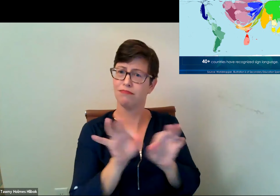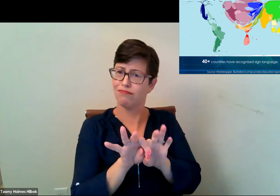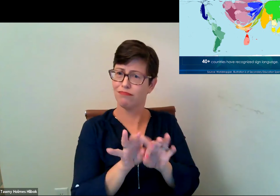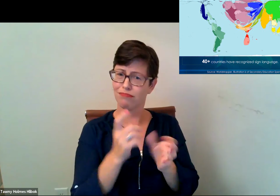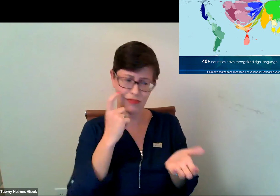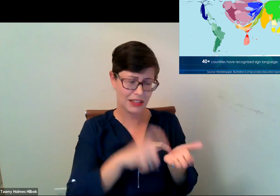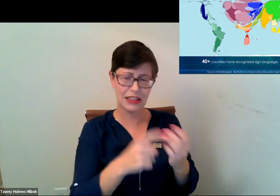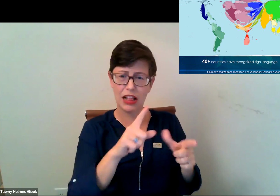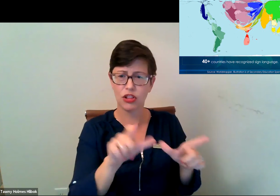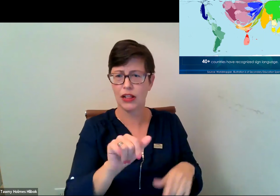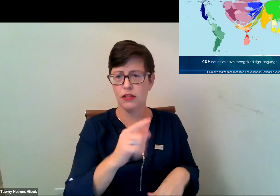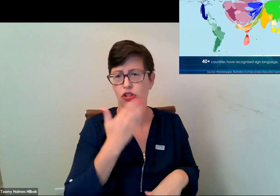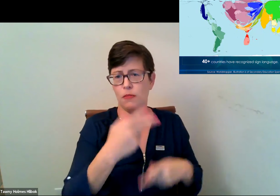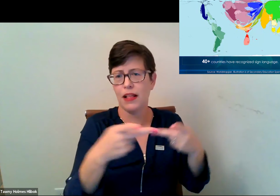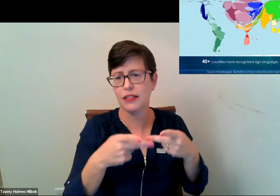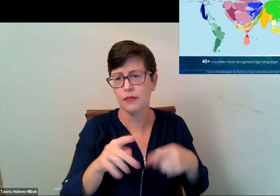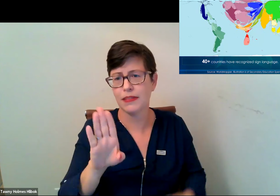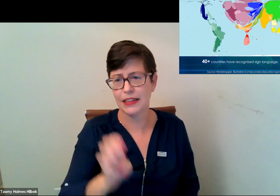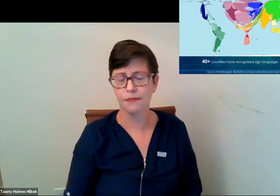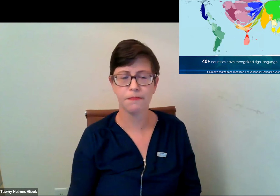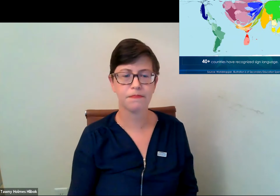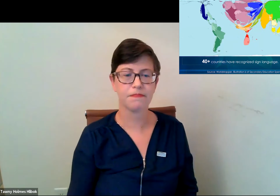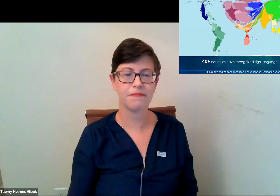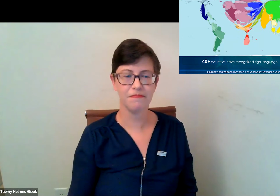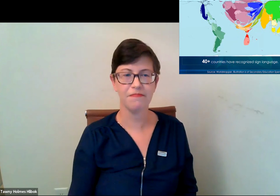and different applications but what's important is that the language itself is recognized,